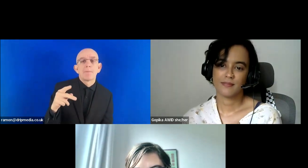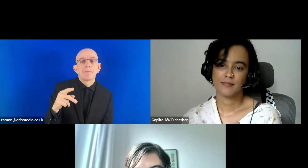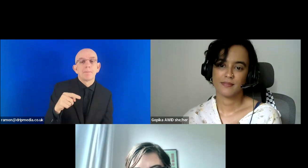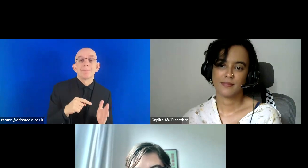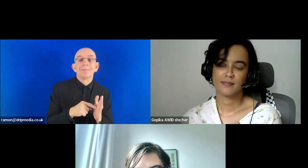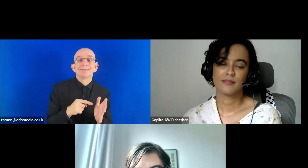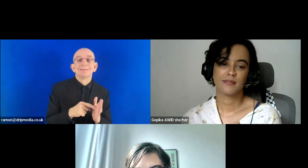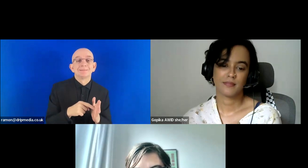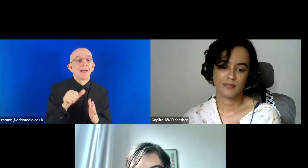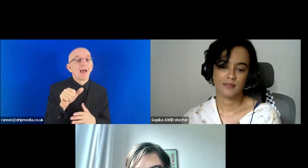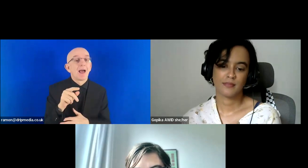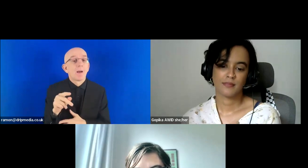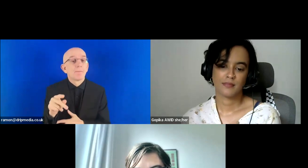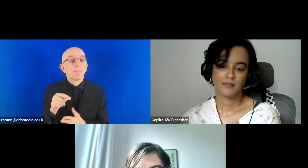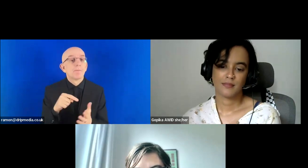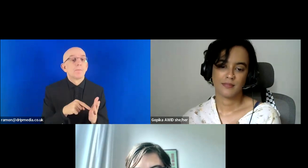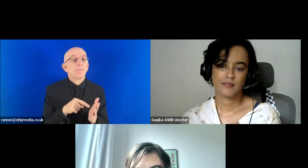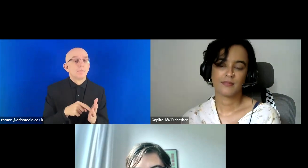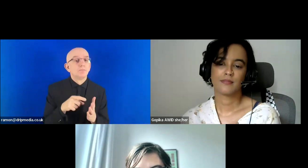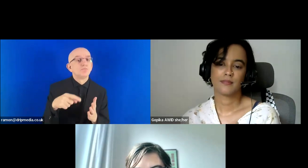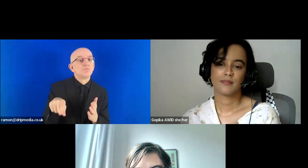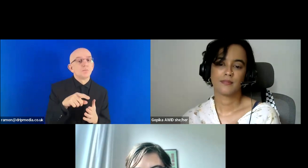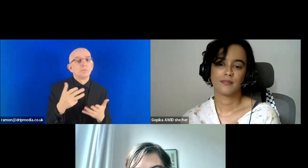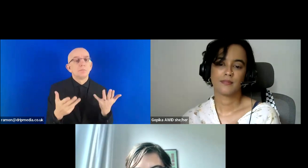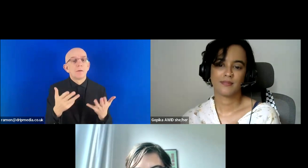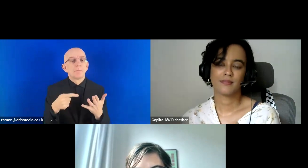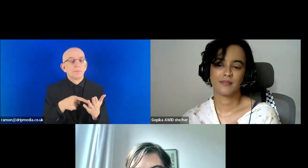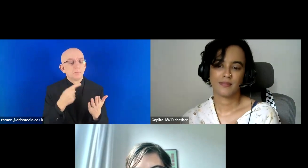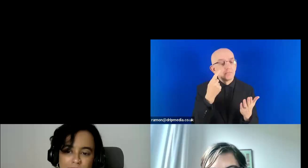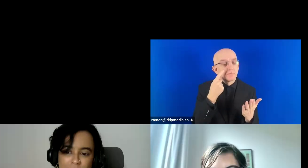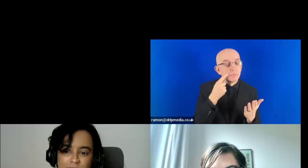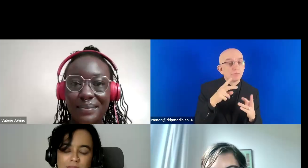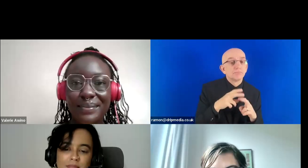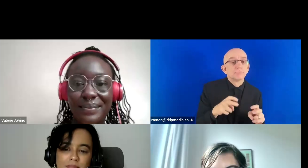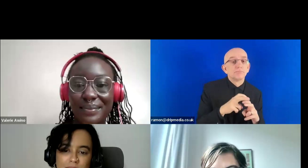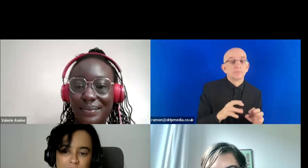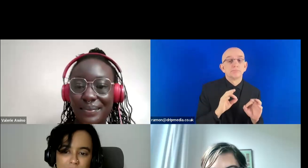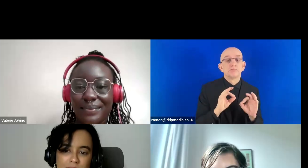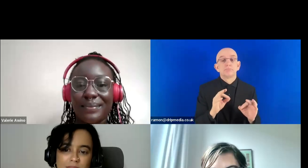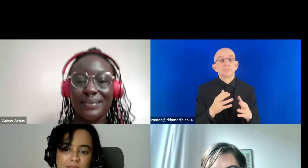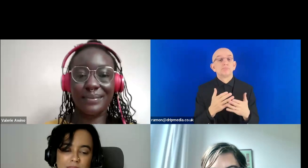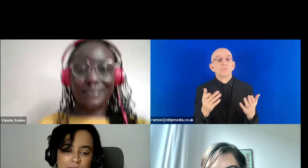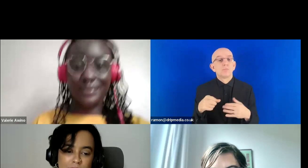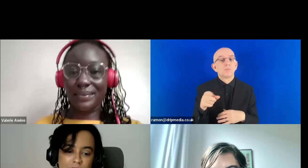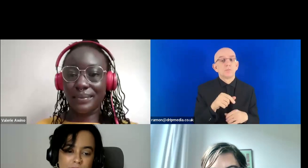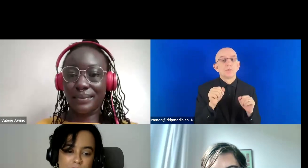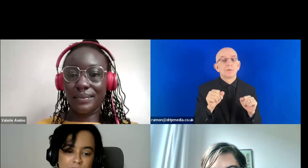and you've explored it, this is a good time and your questions are answered because we're still going to be here answering questions.